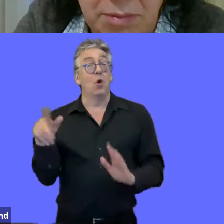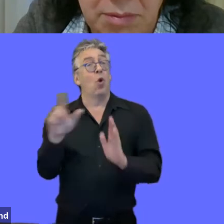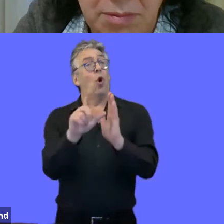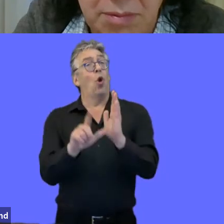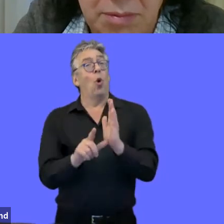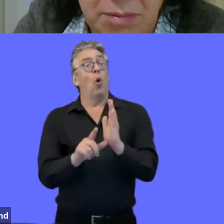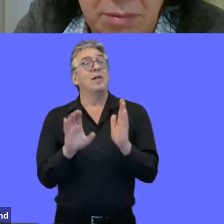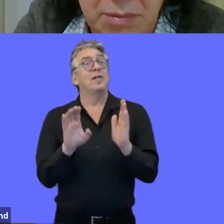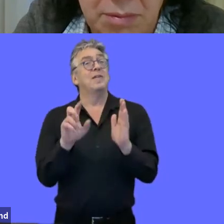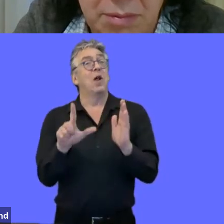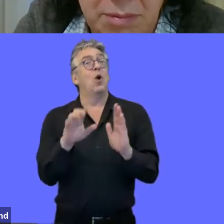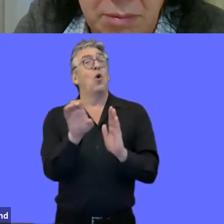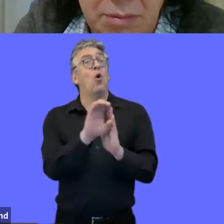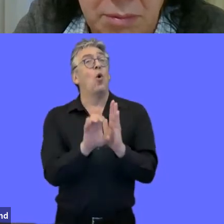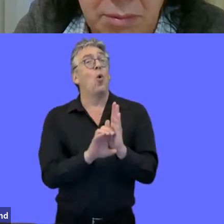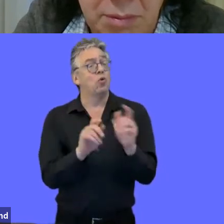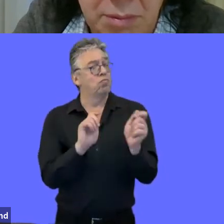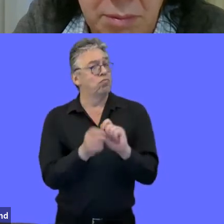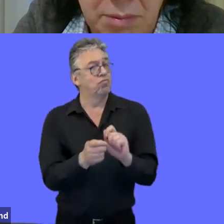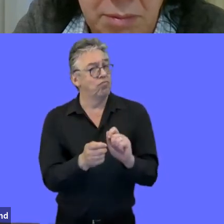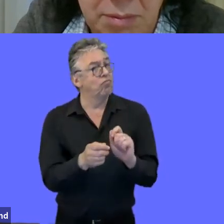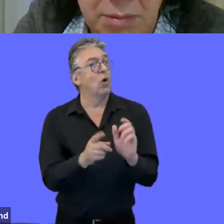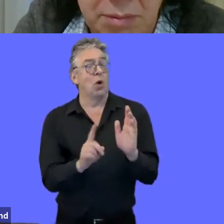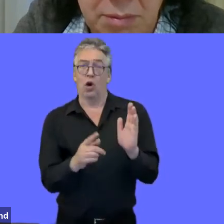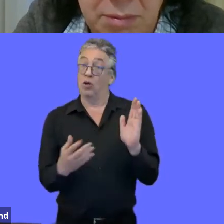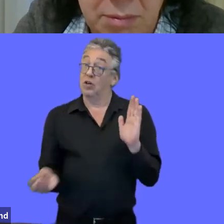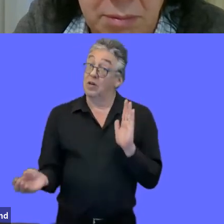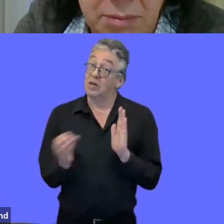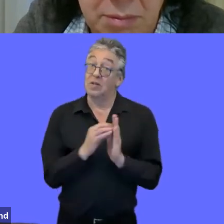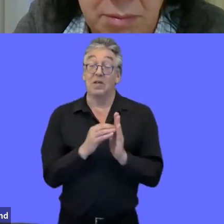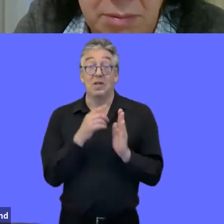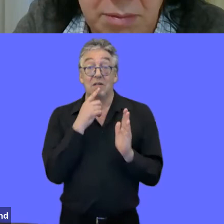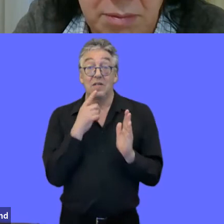of legal and mental capacity and provided for both full guardianship.